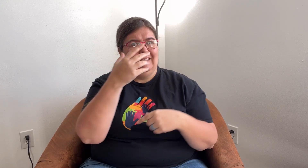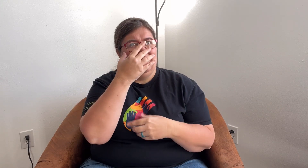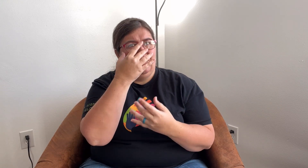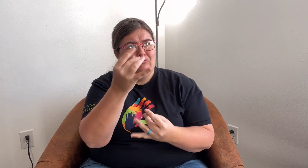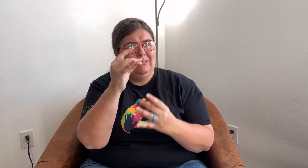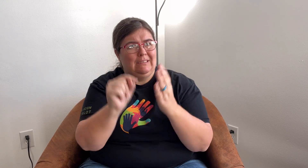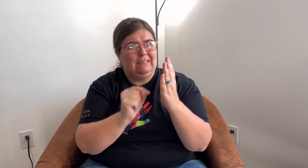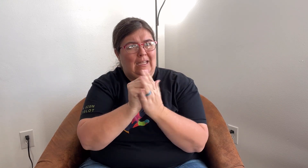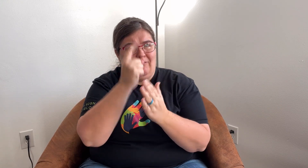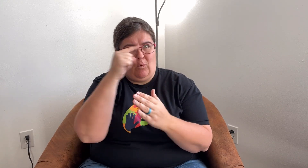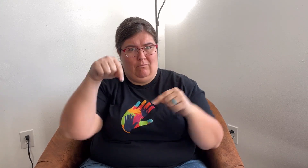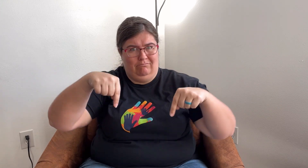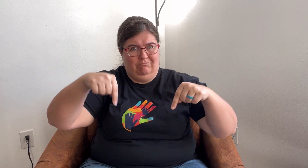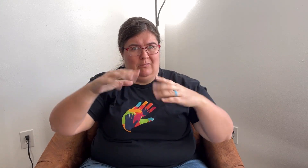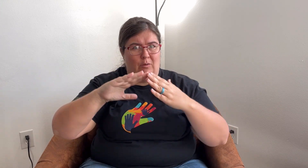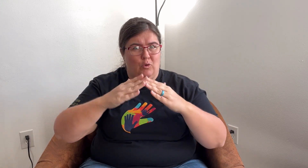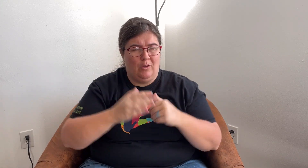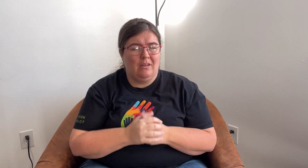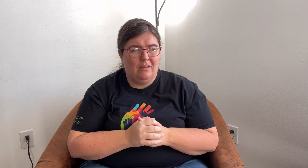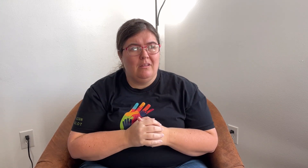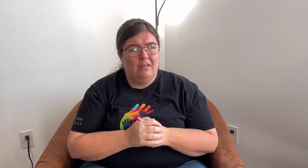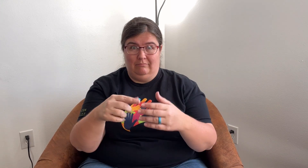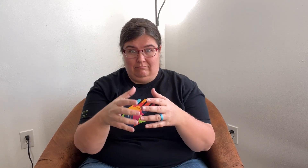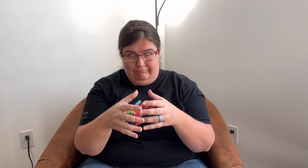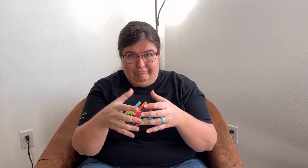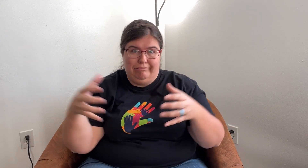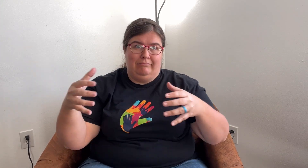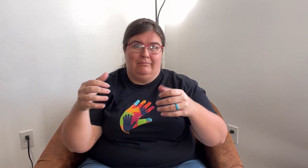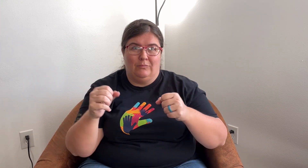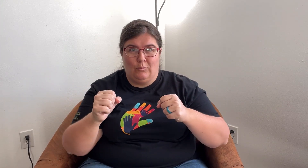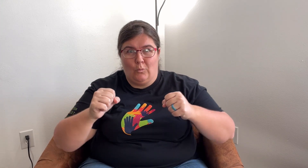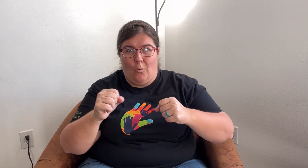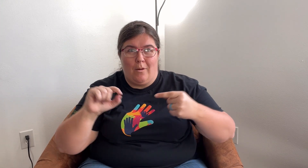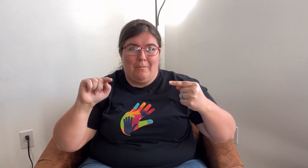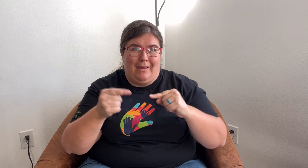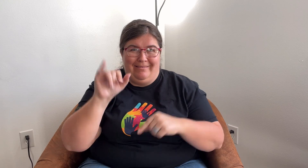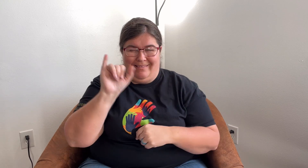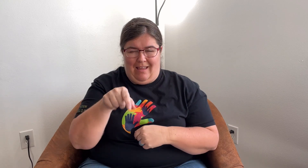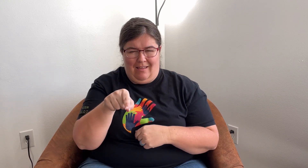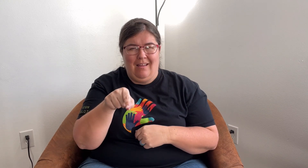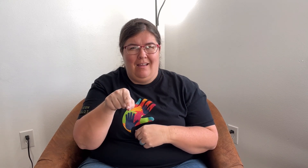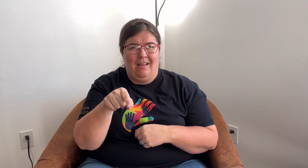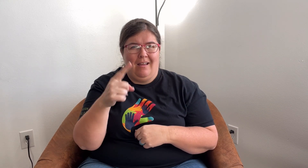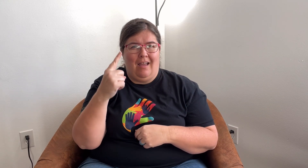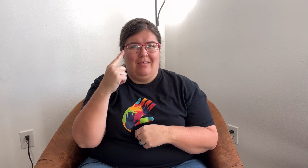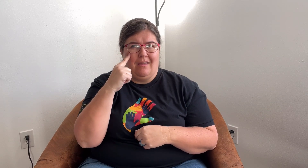So it's an interesting time for the community. The rapid growth and the resulting growing